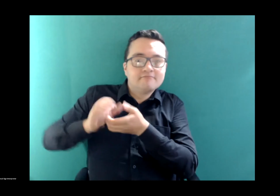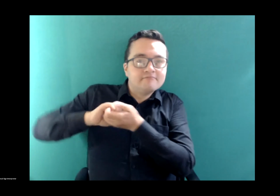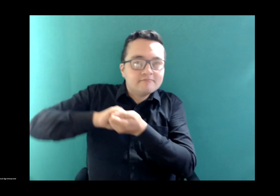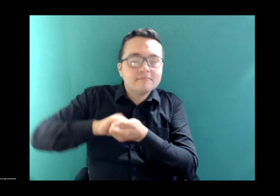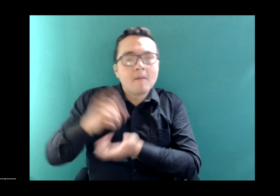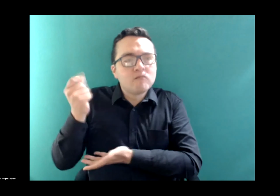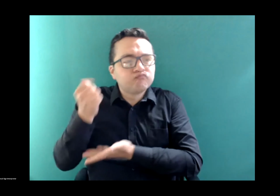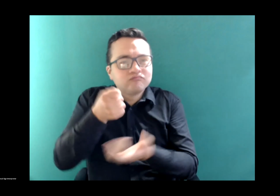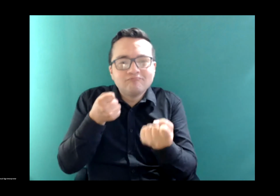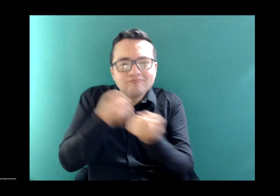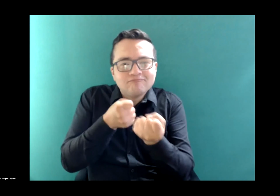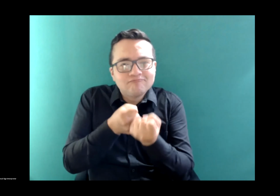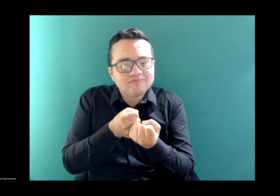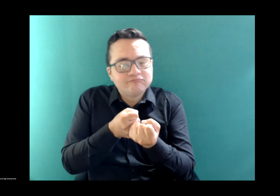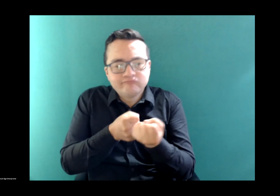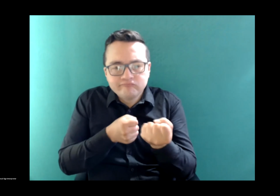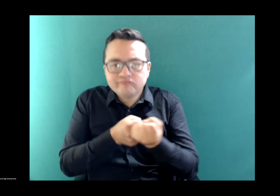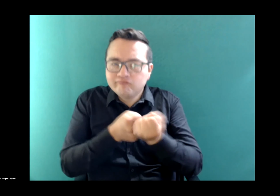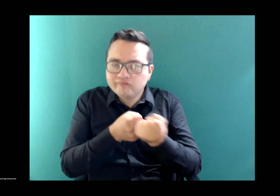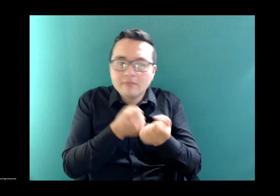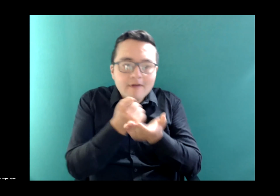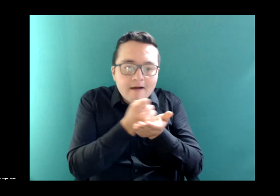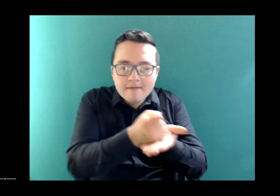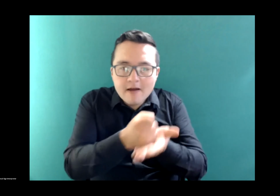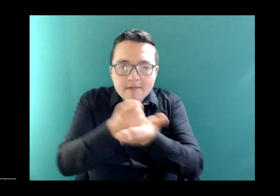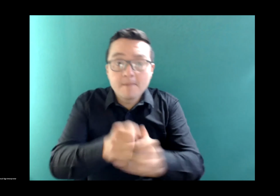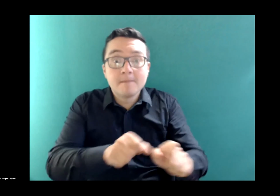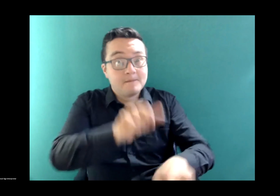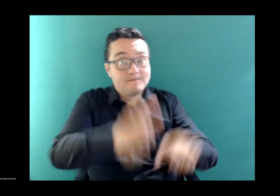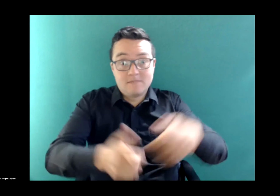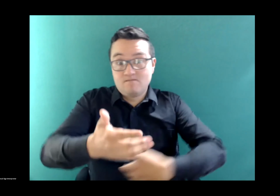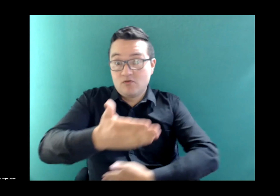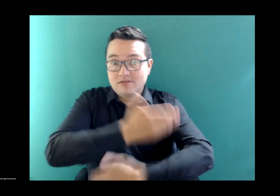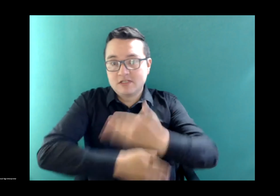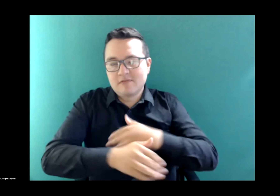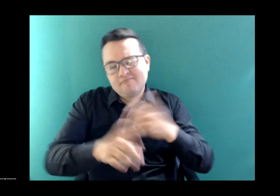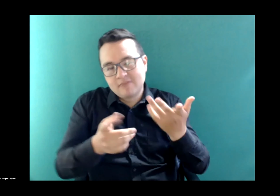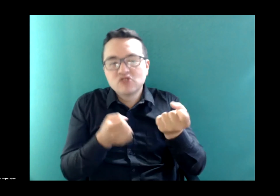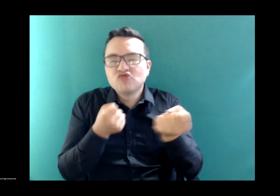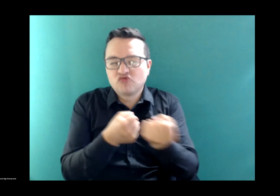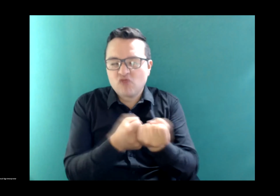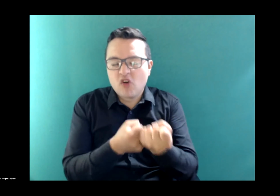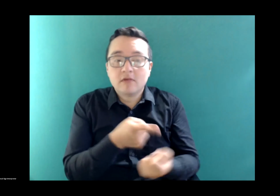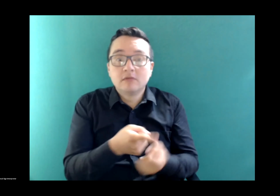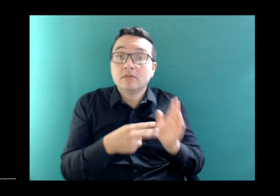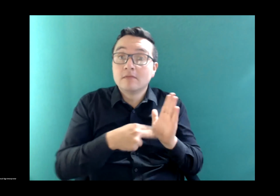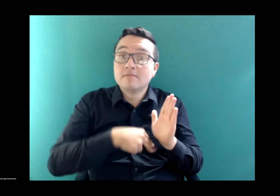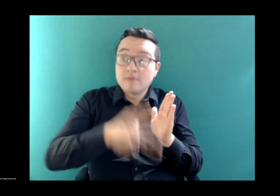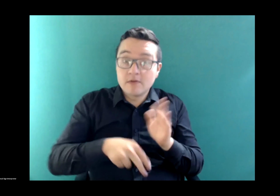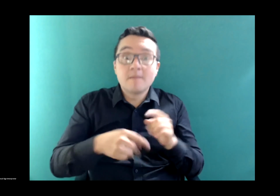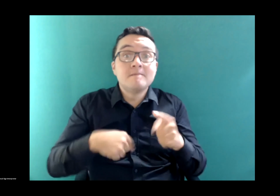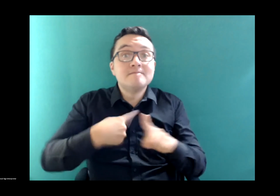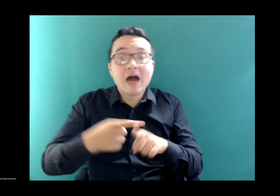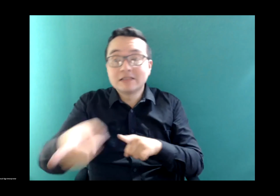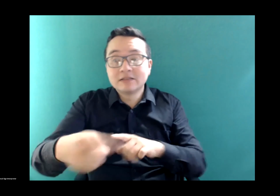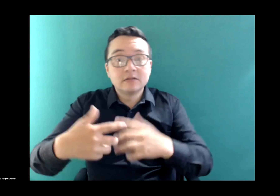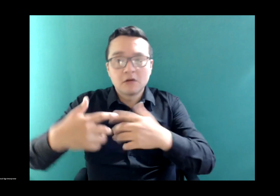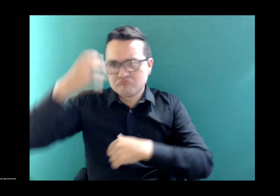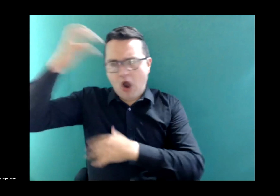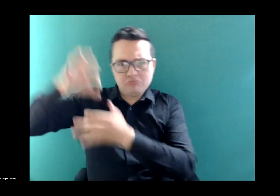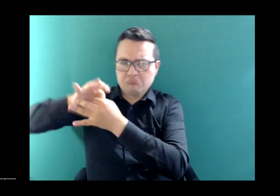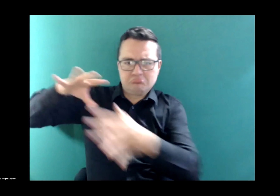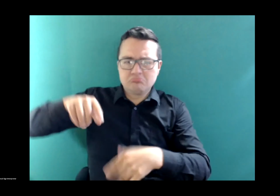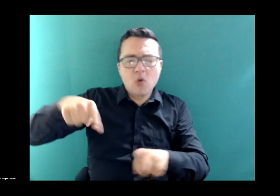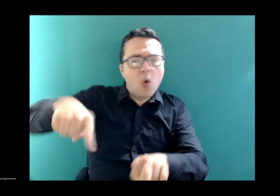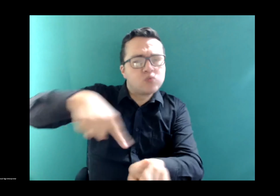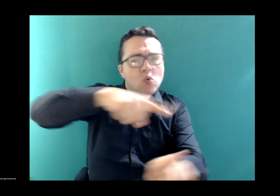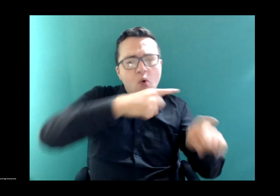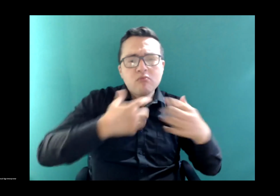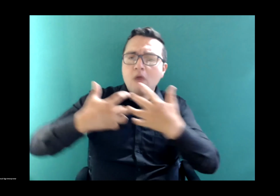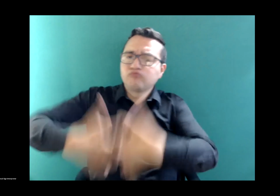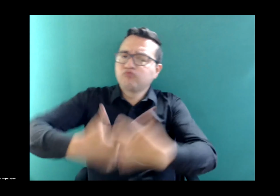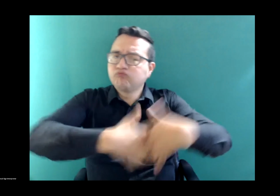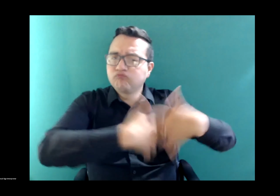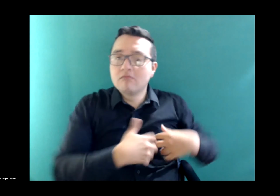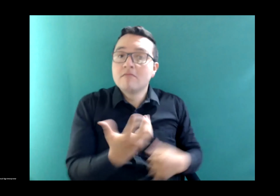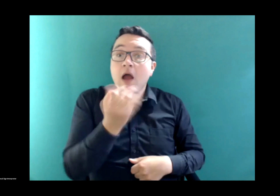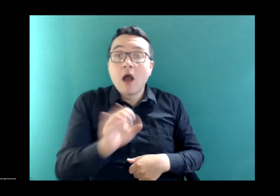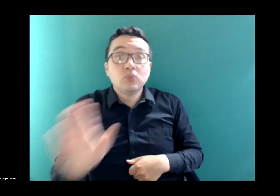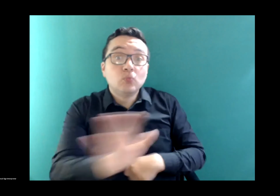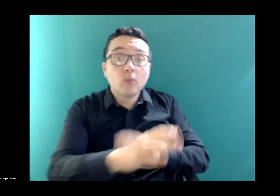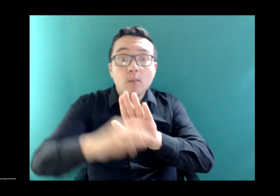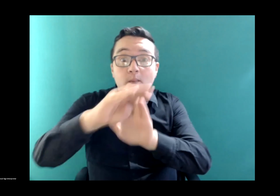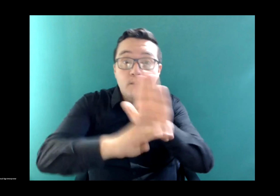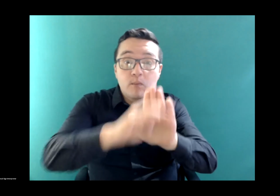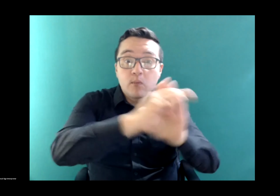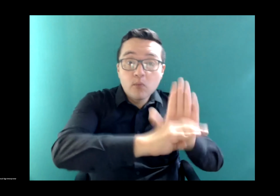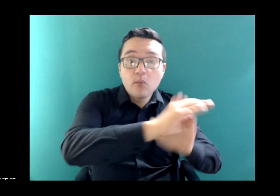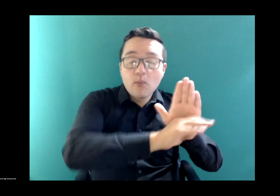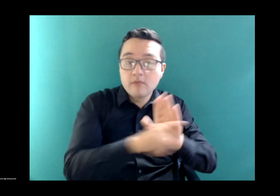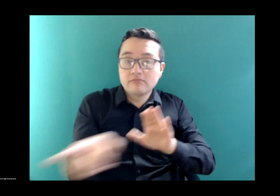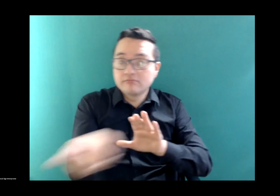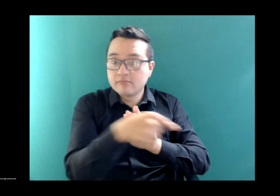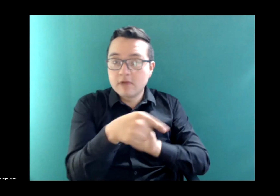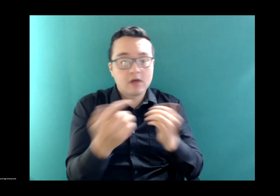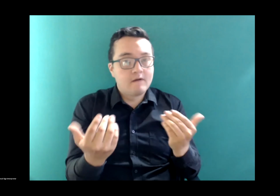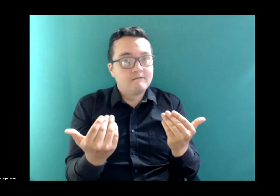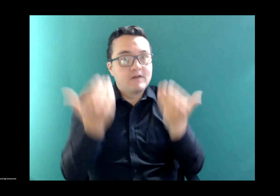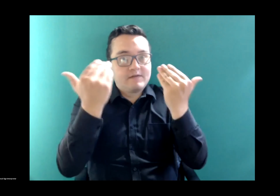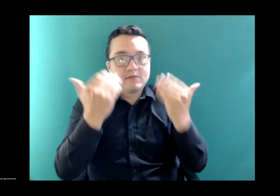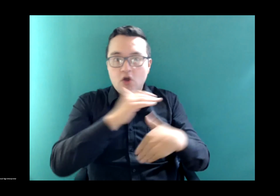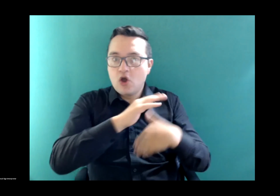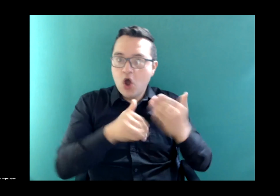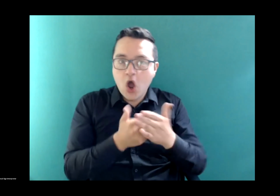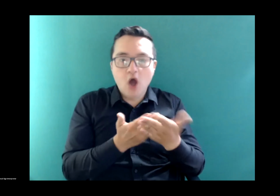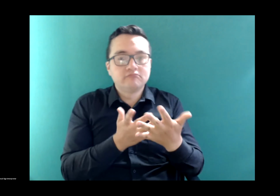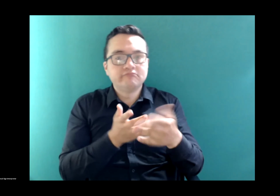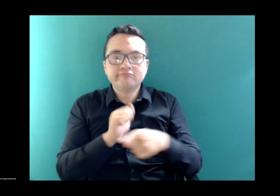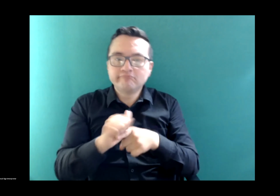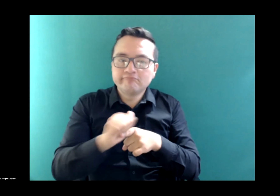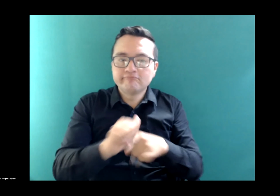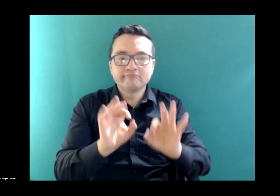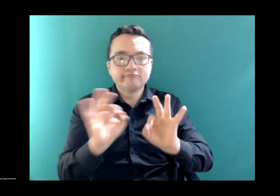We are not including the private sector. It is part of what's happening.